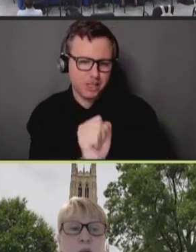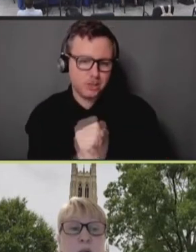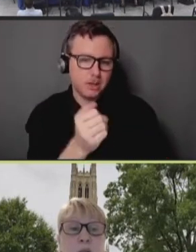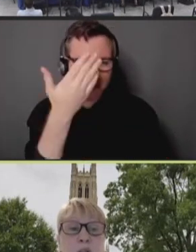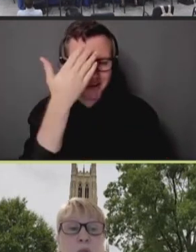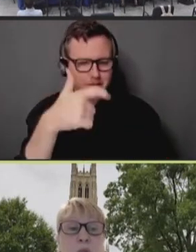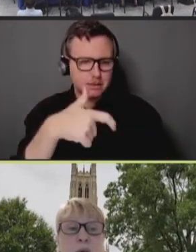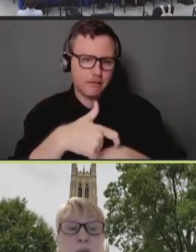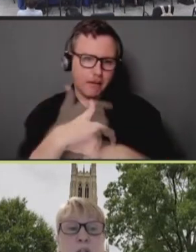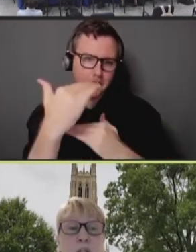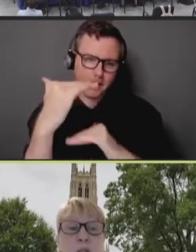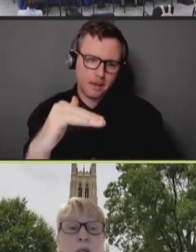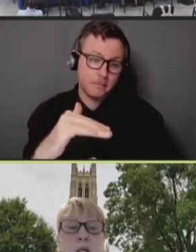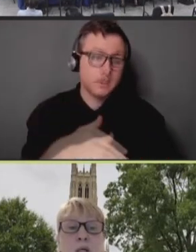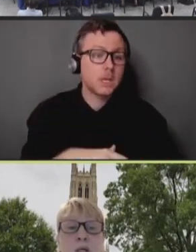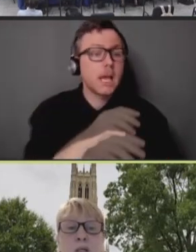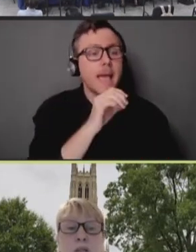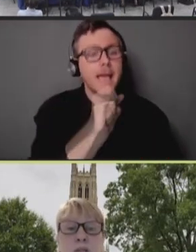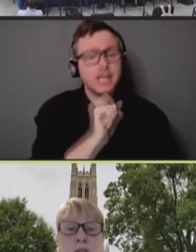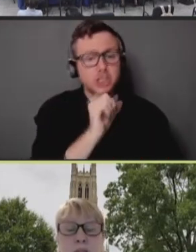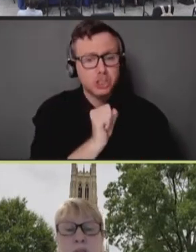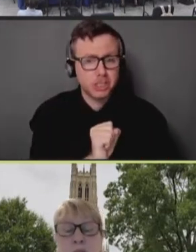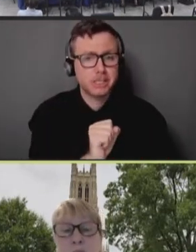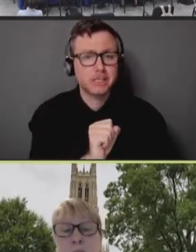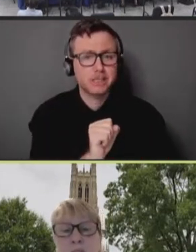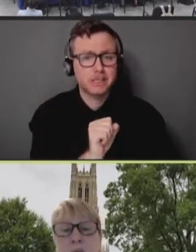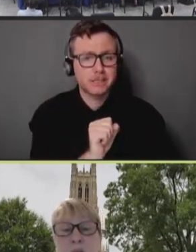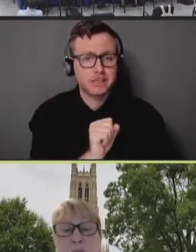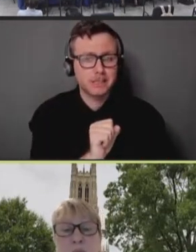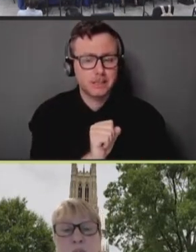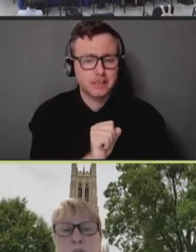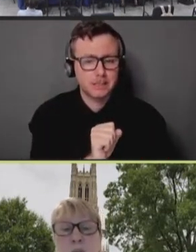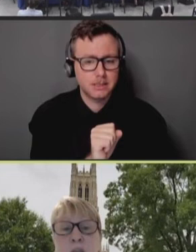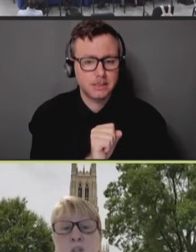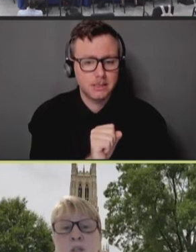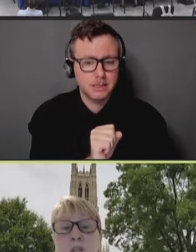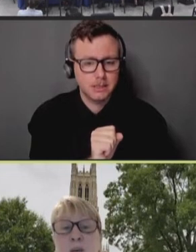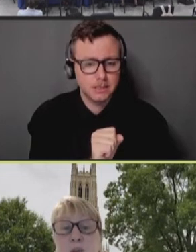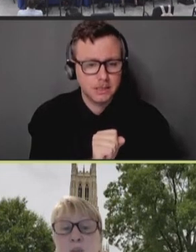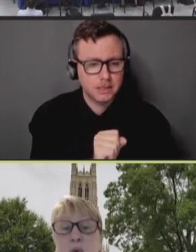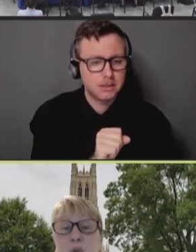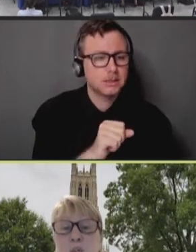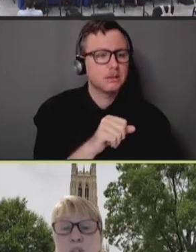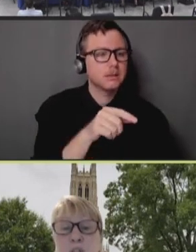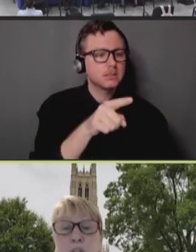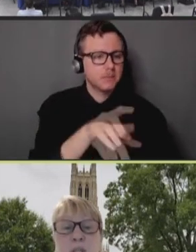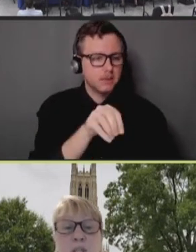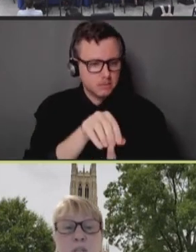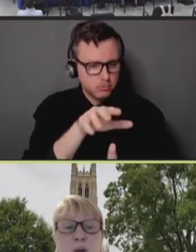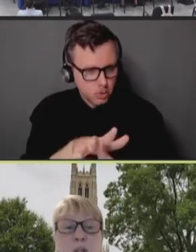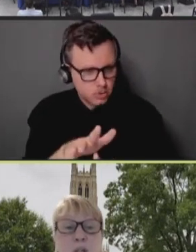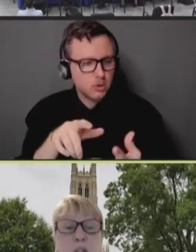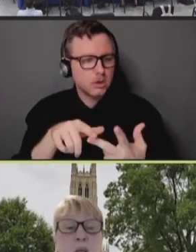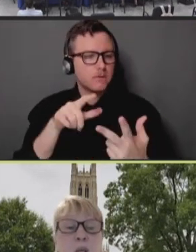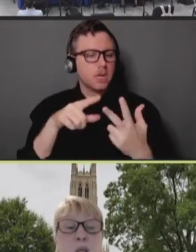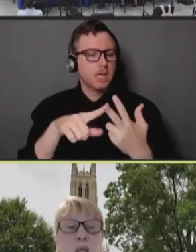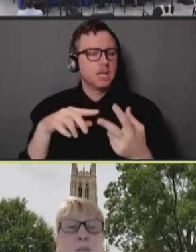So, aging -- at the bottom, you see aging, some exposure, some genetic risk factors like